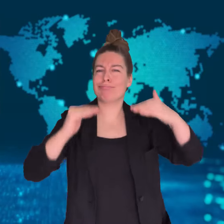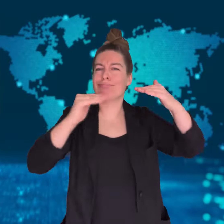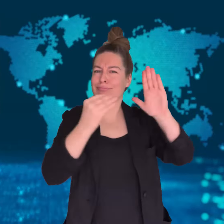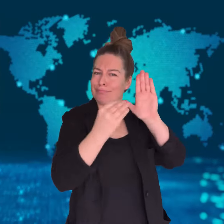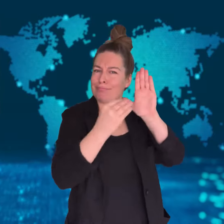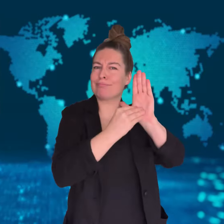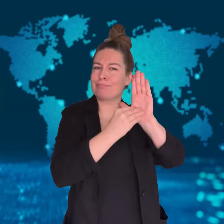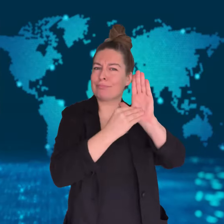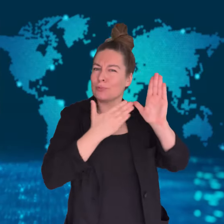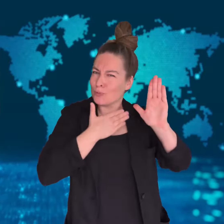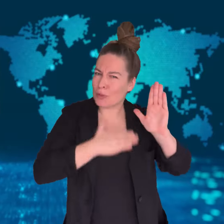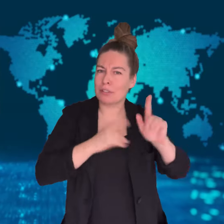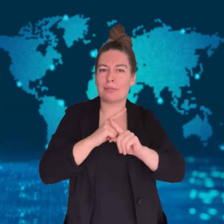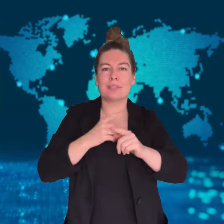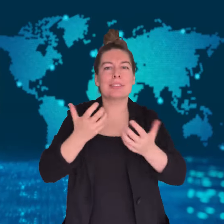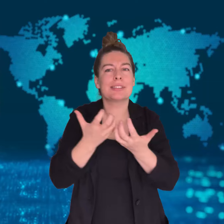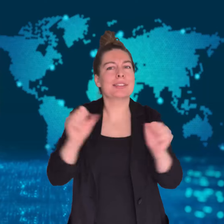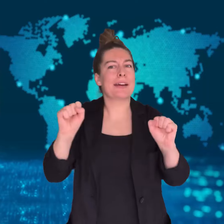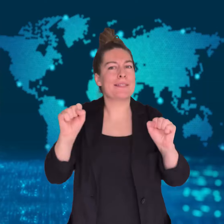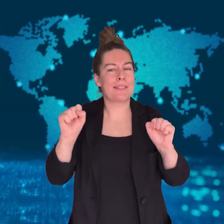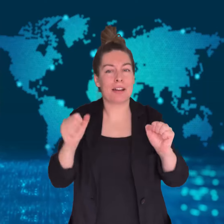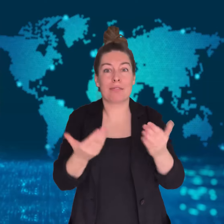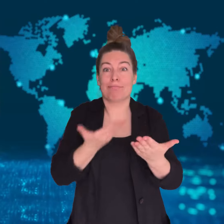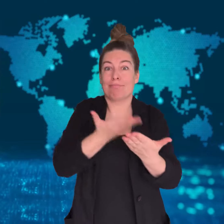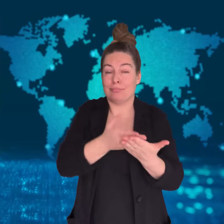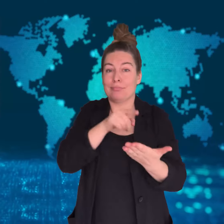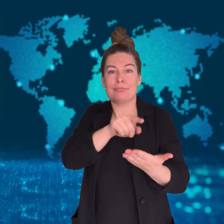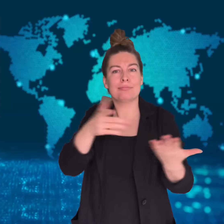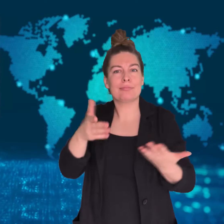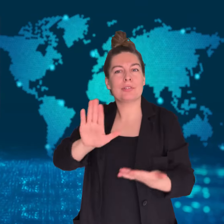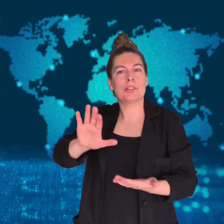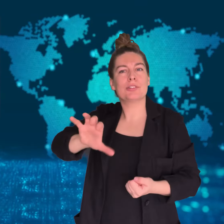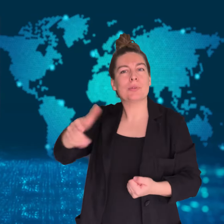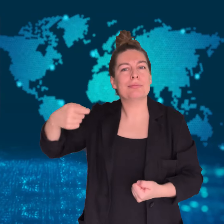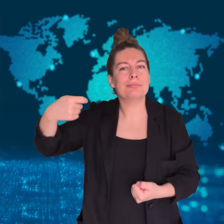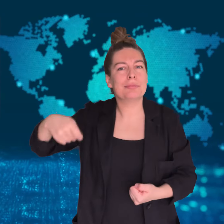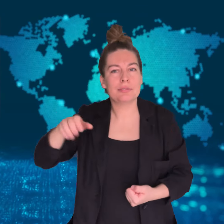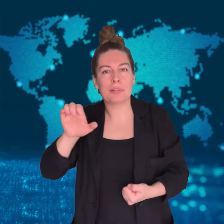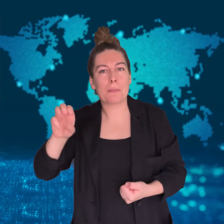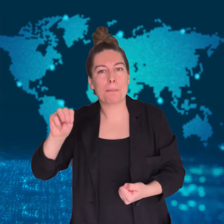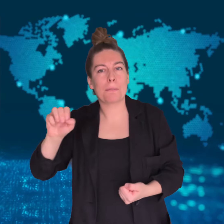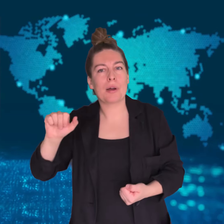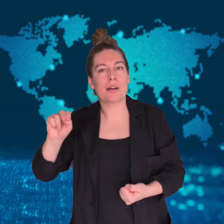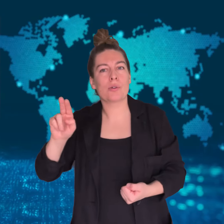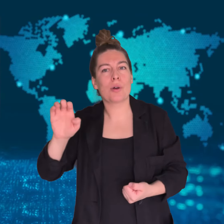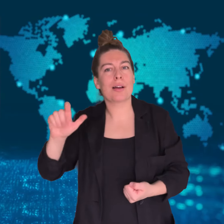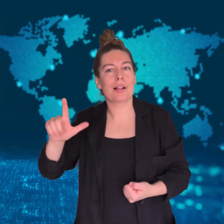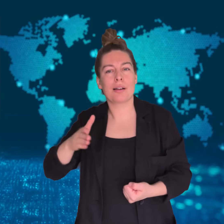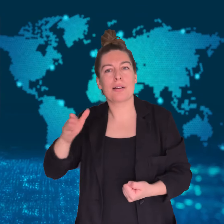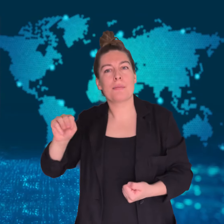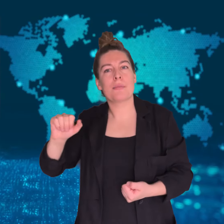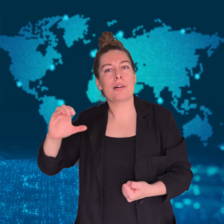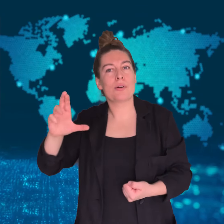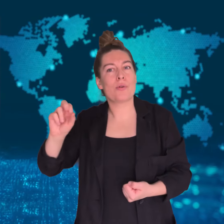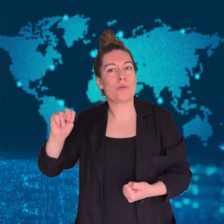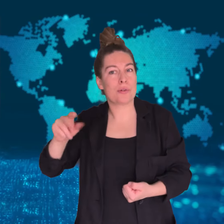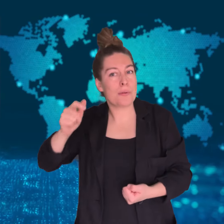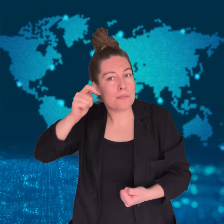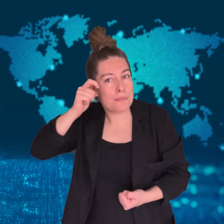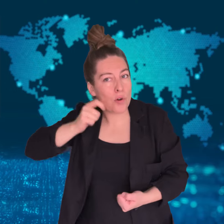The country's President, Emmanuel Macron, had proposed it as a way to